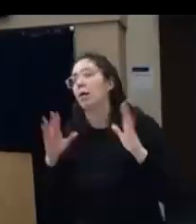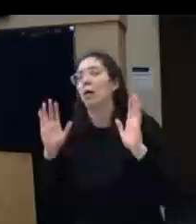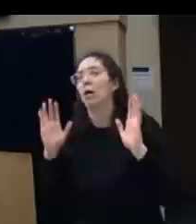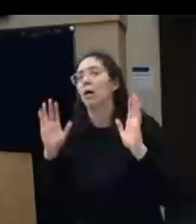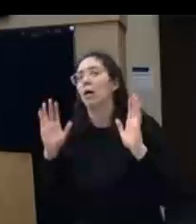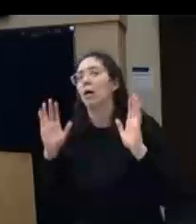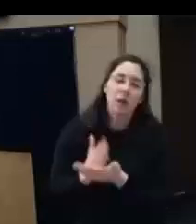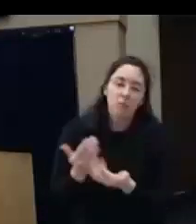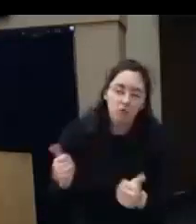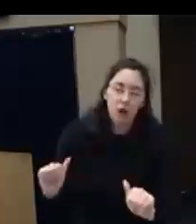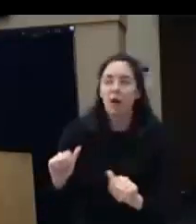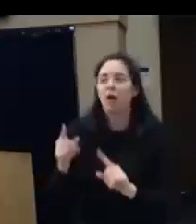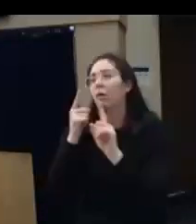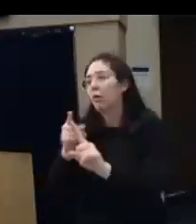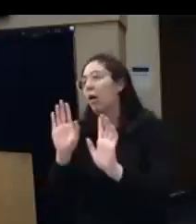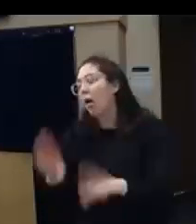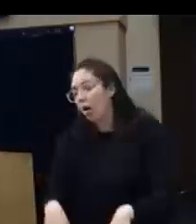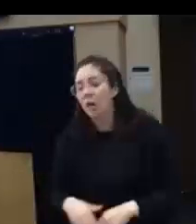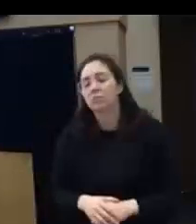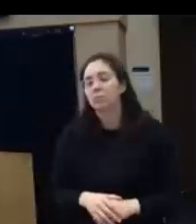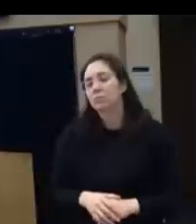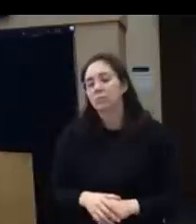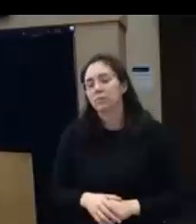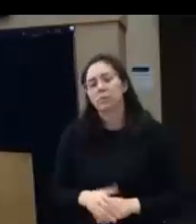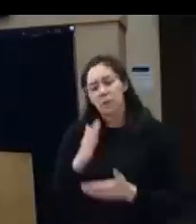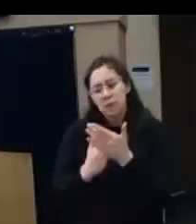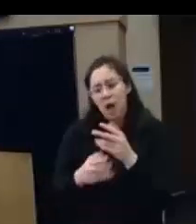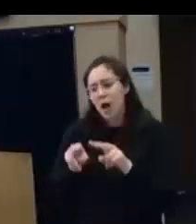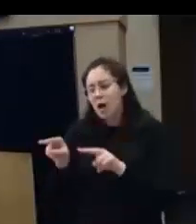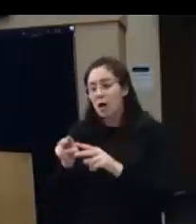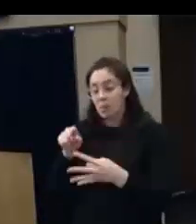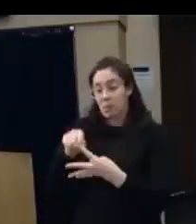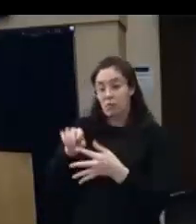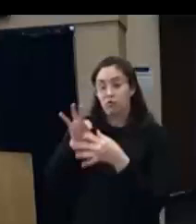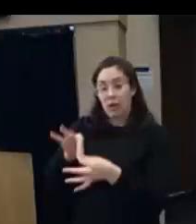the best outcome possible but there are also some items there that get to avoidance and so